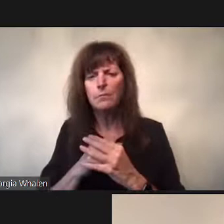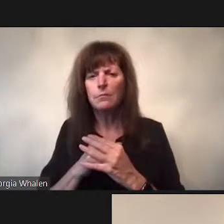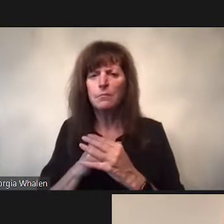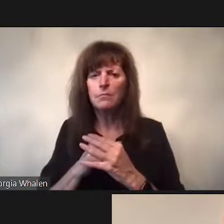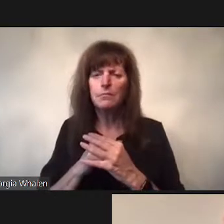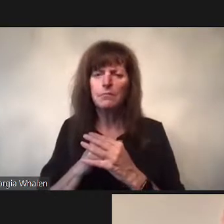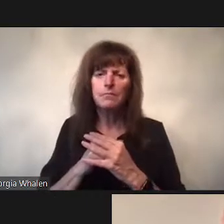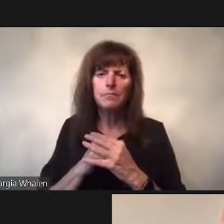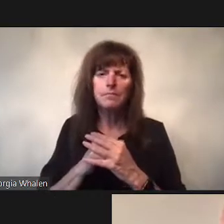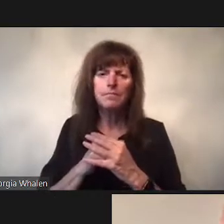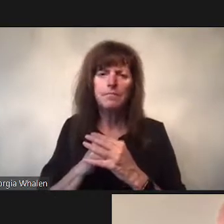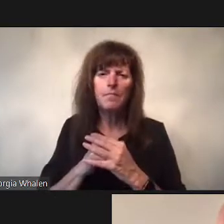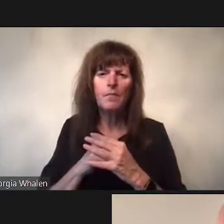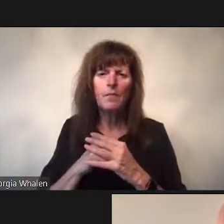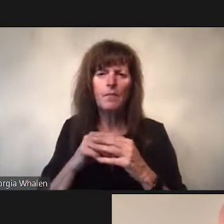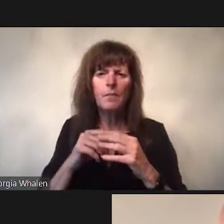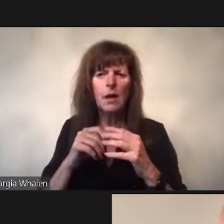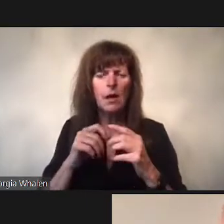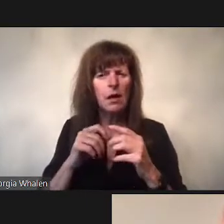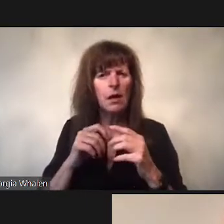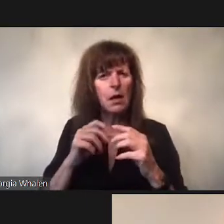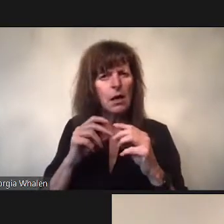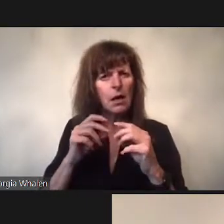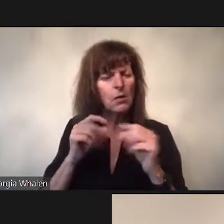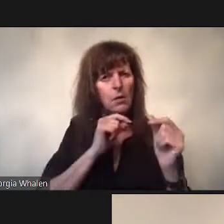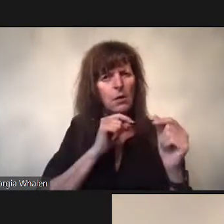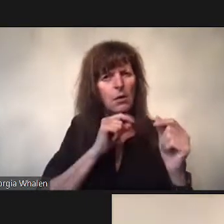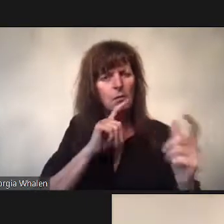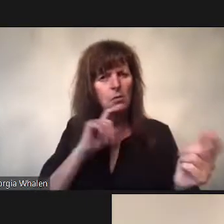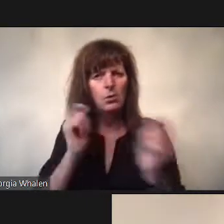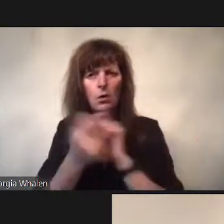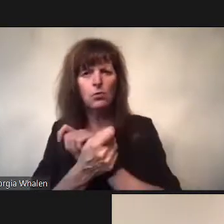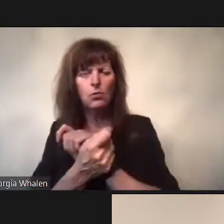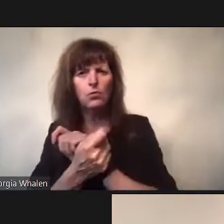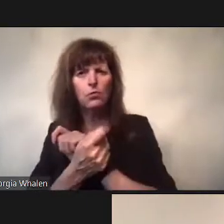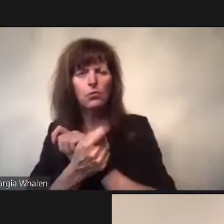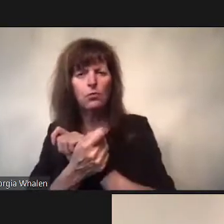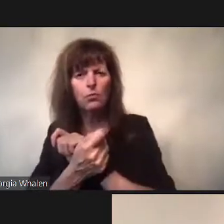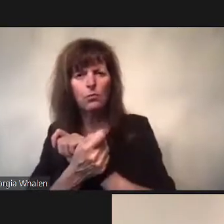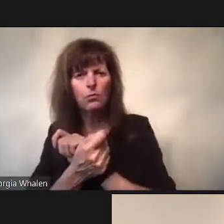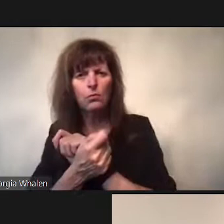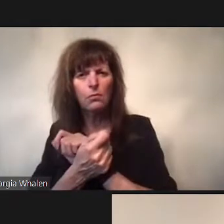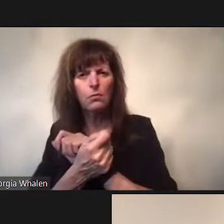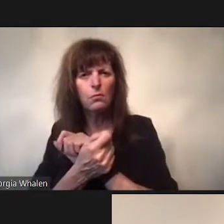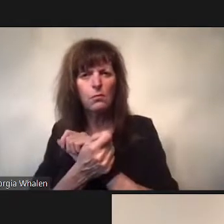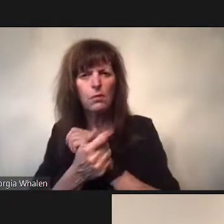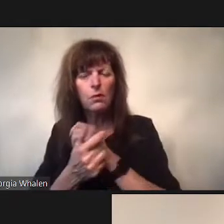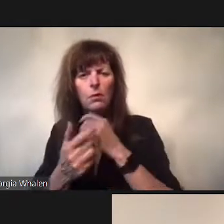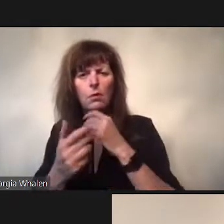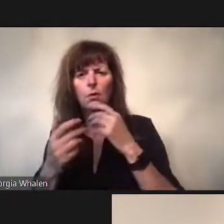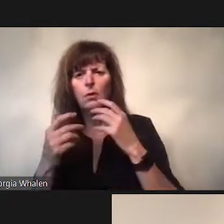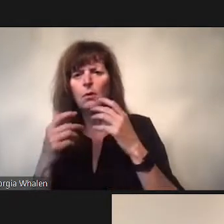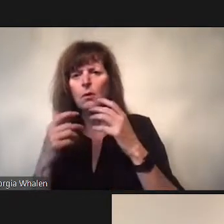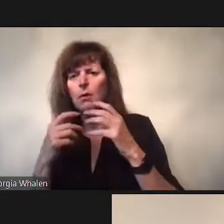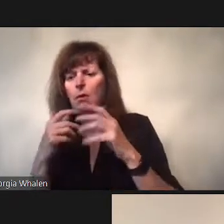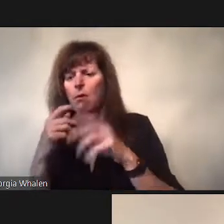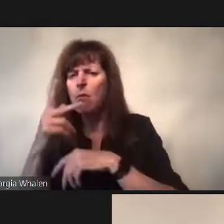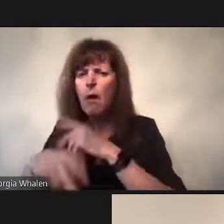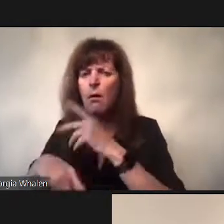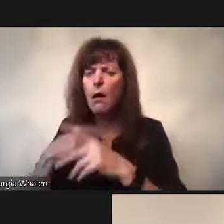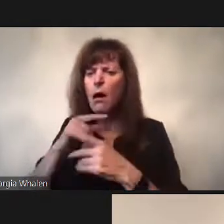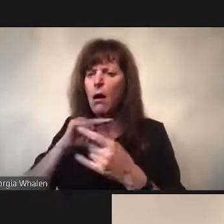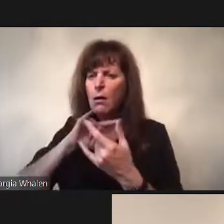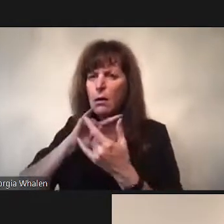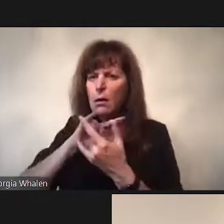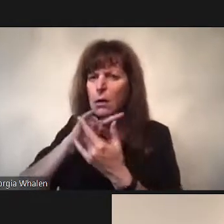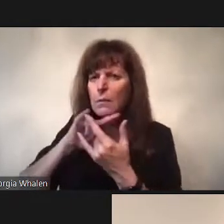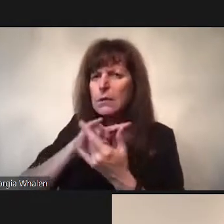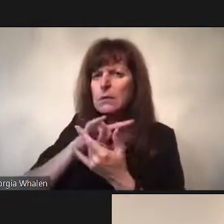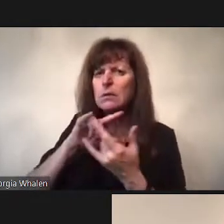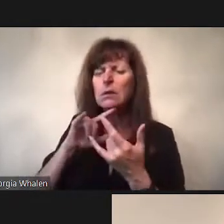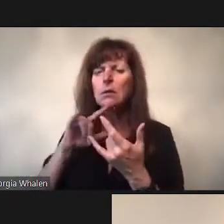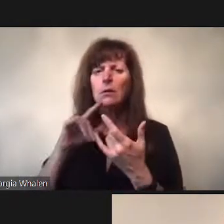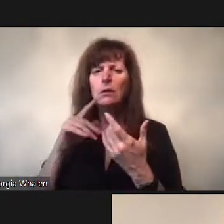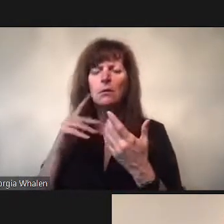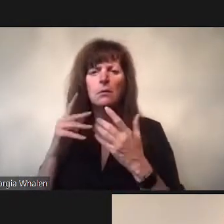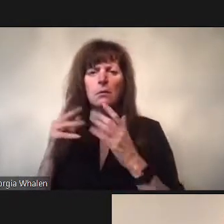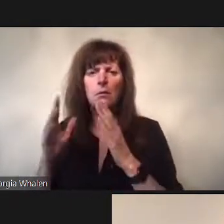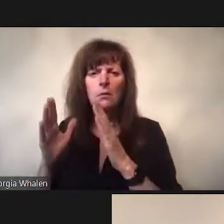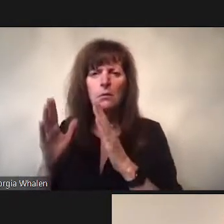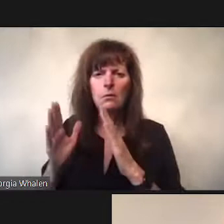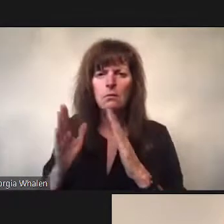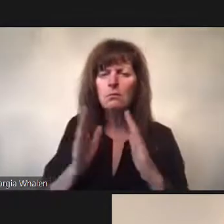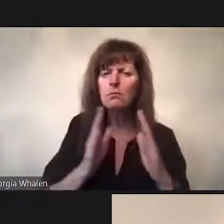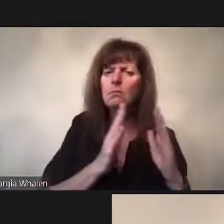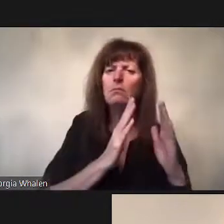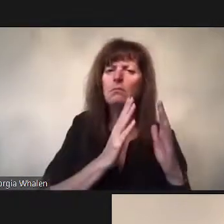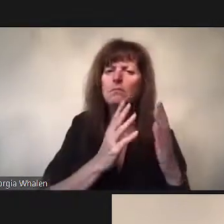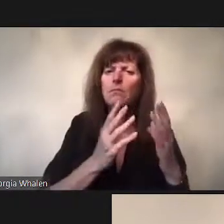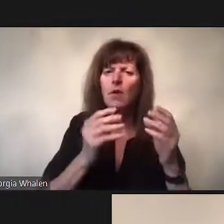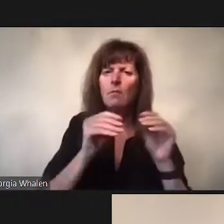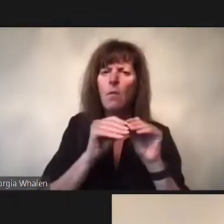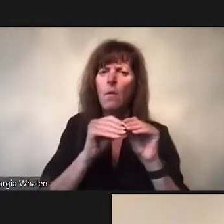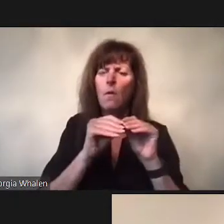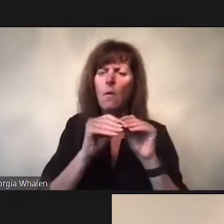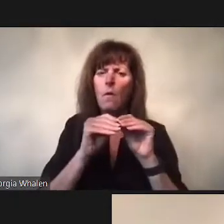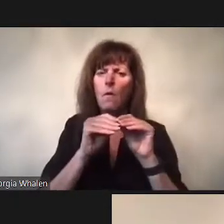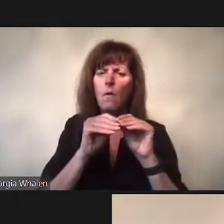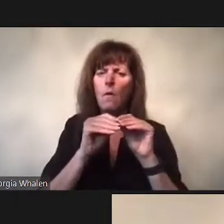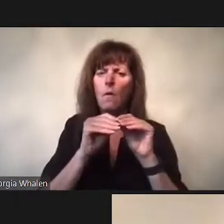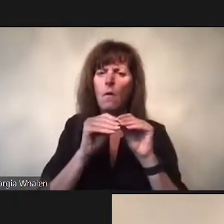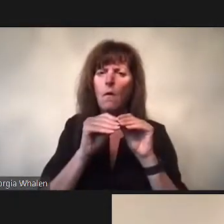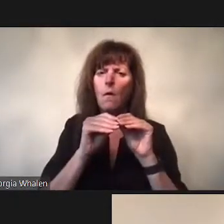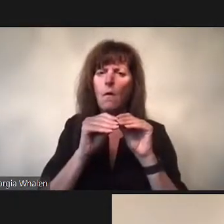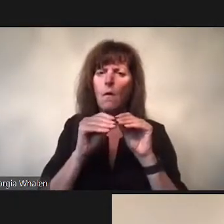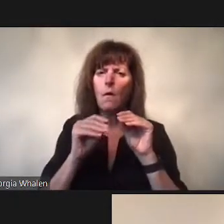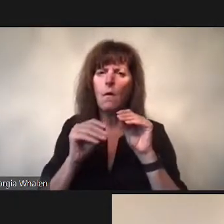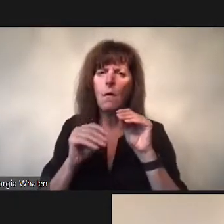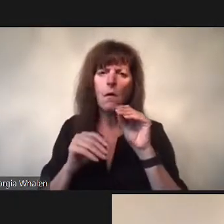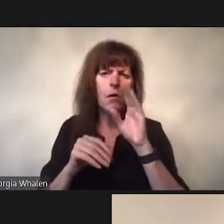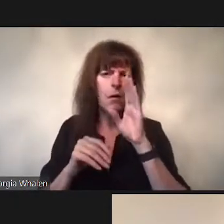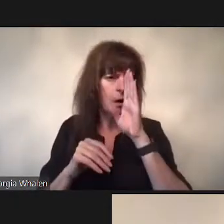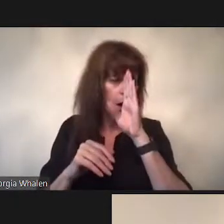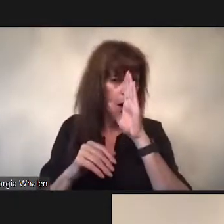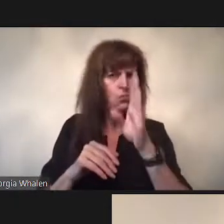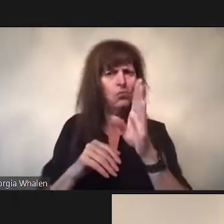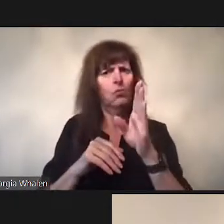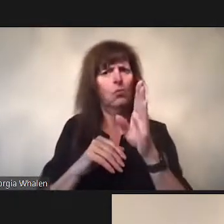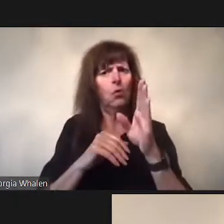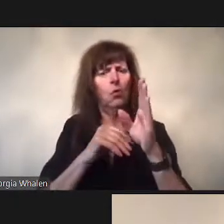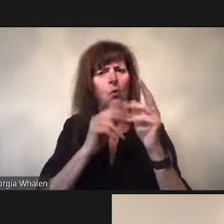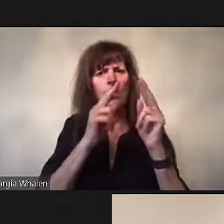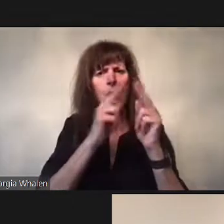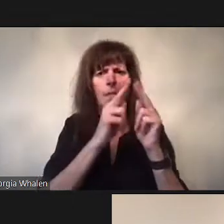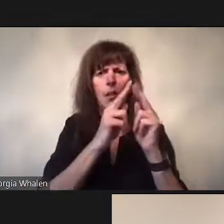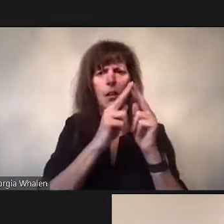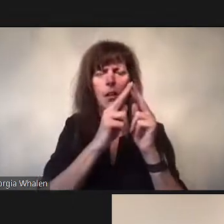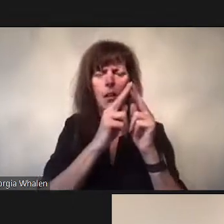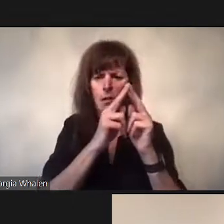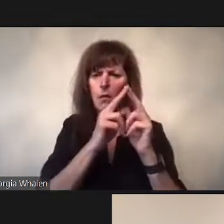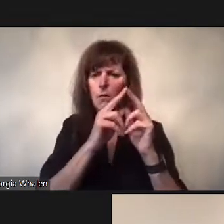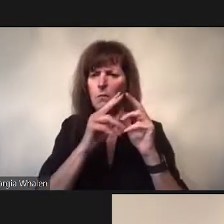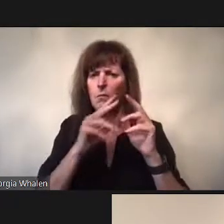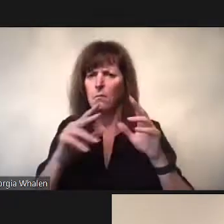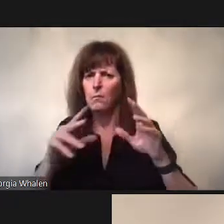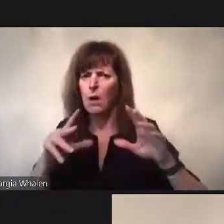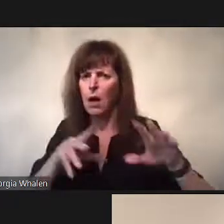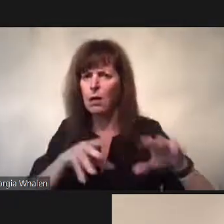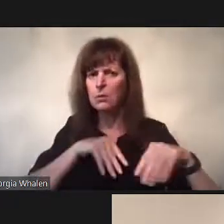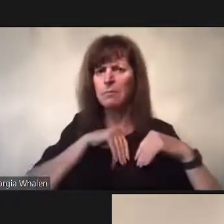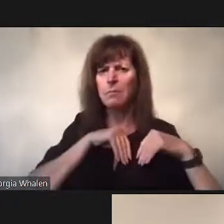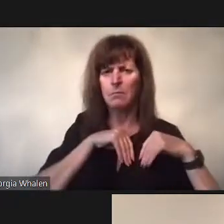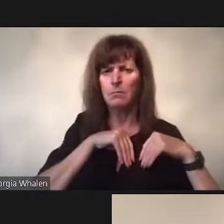And I think another part of that was the particular kind of sociability that was functioned in the context, in the UK, as the place as I experienced it.